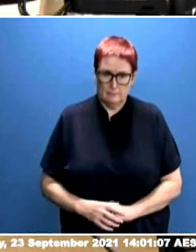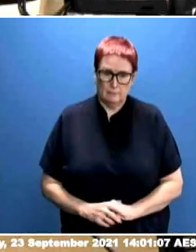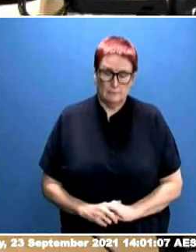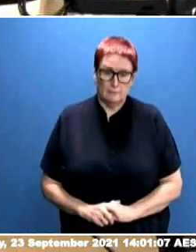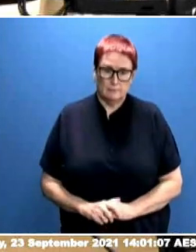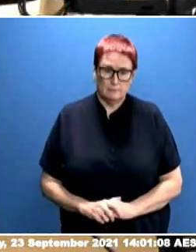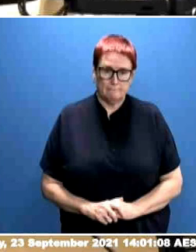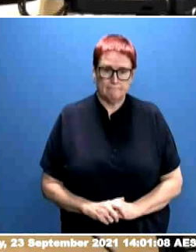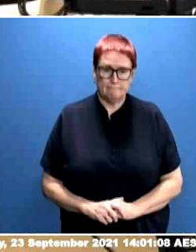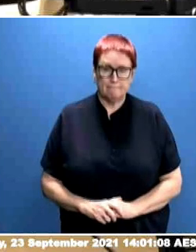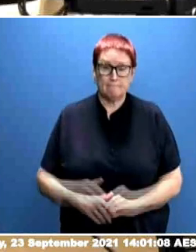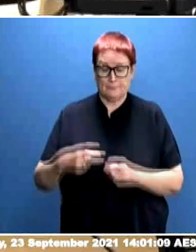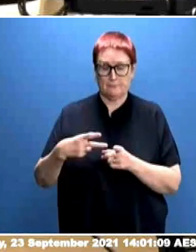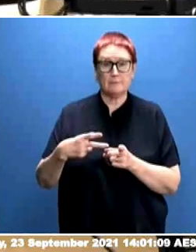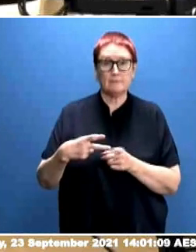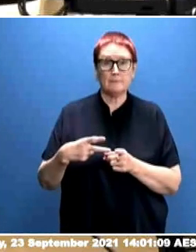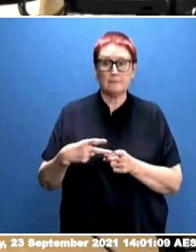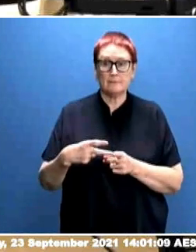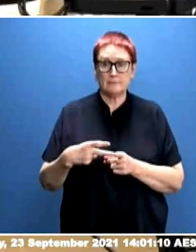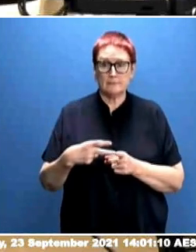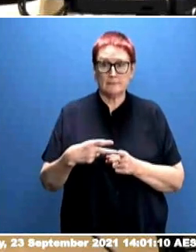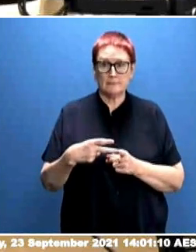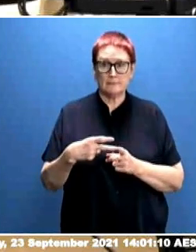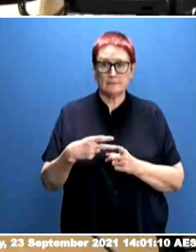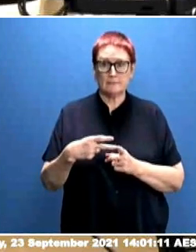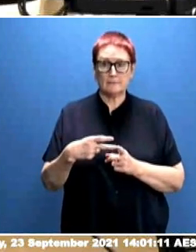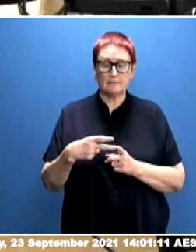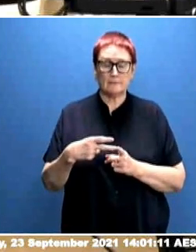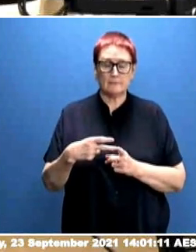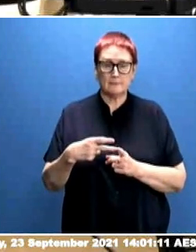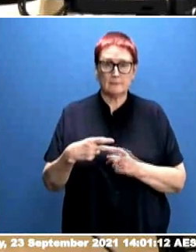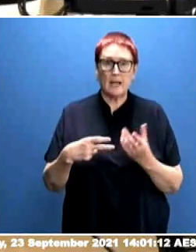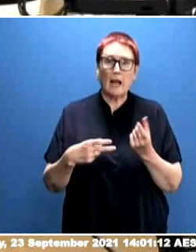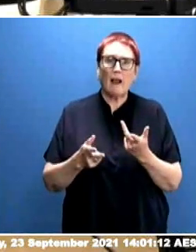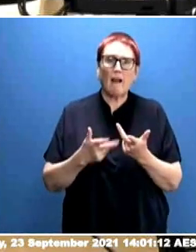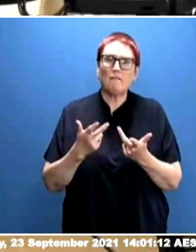In addition to that, Chair, there is documents that are referred